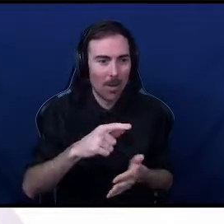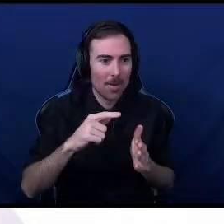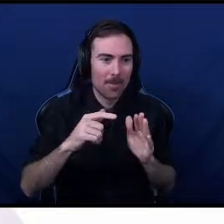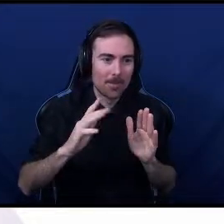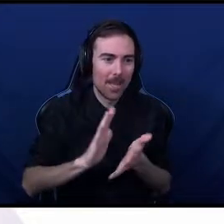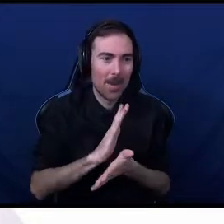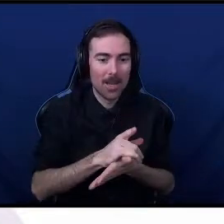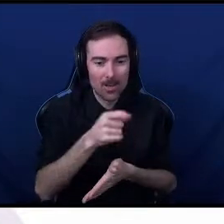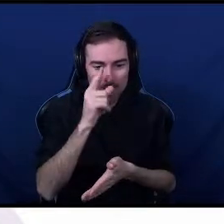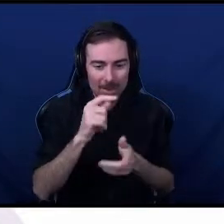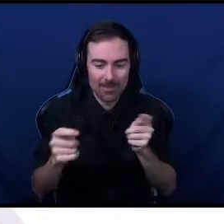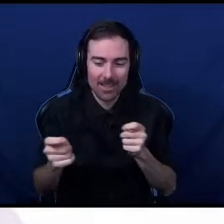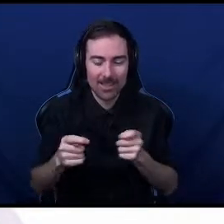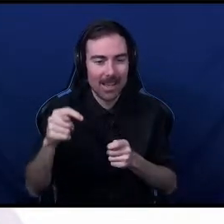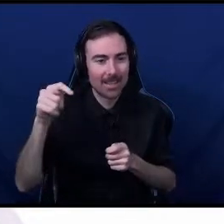today. So over to you, thank you